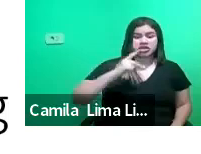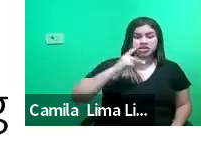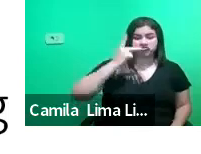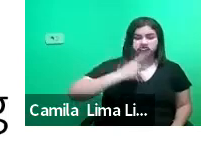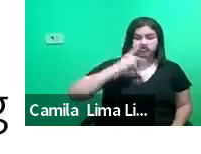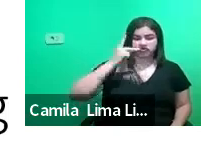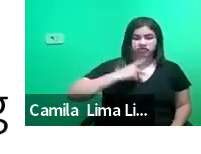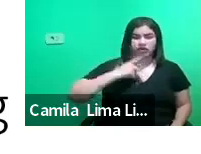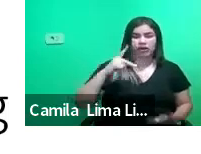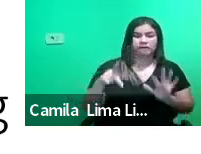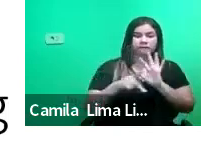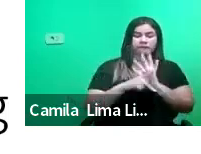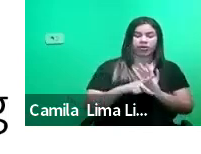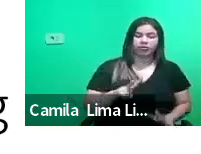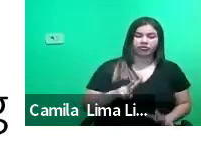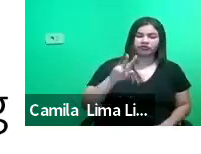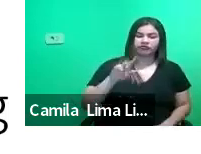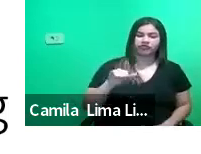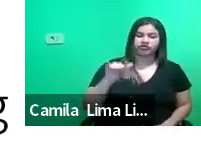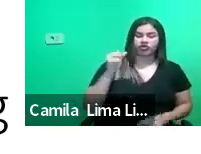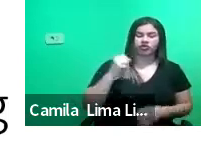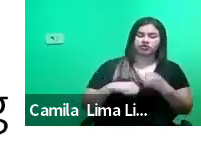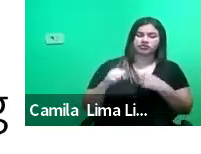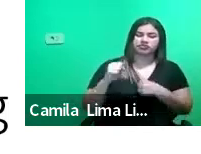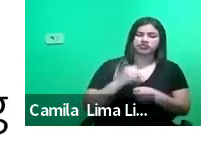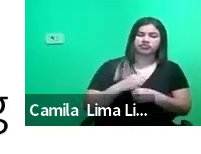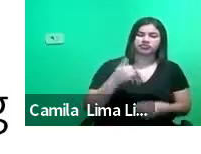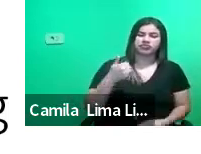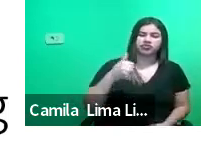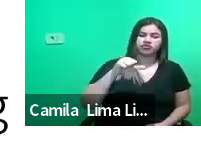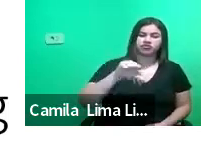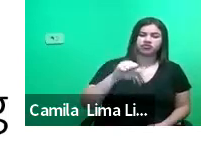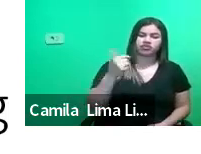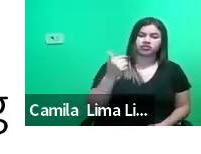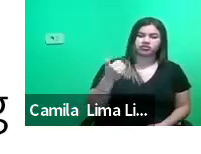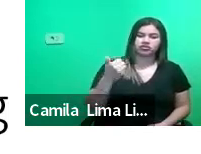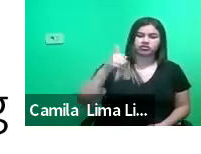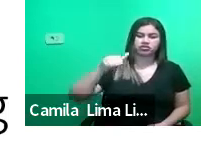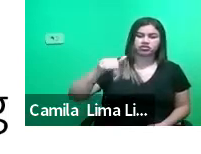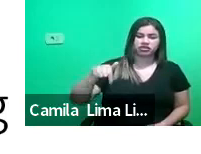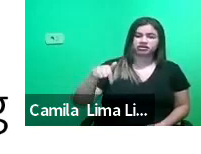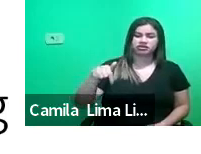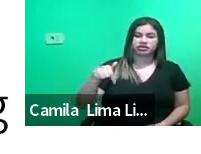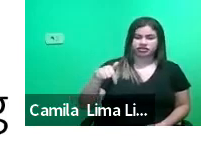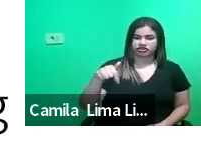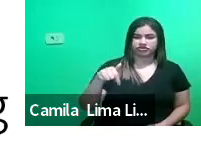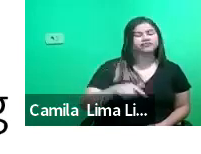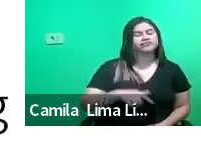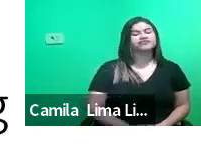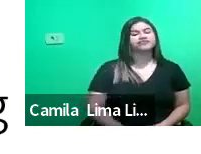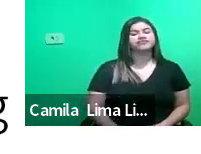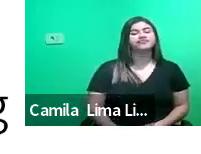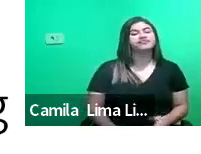on that point point, point So how's the next of this because he's going